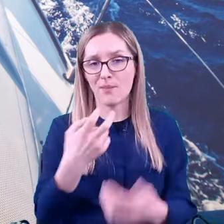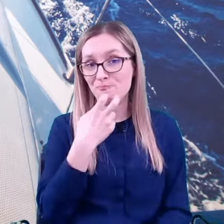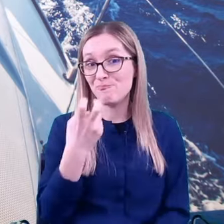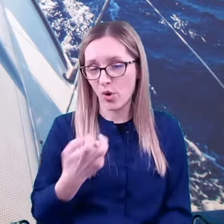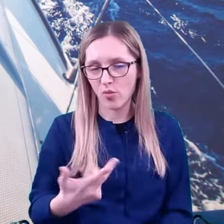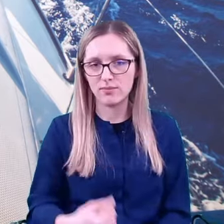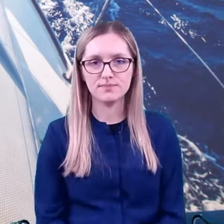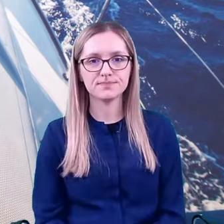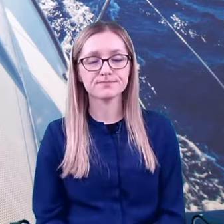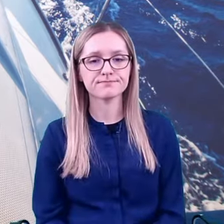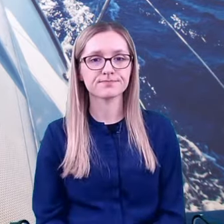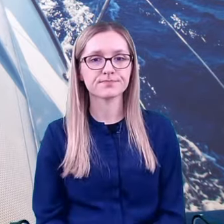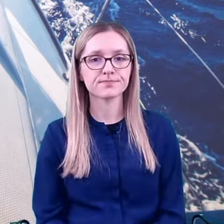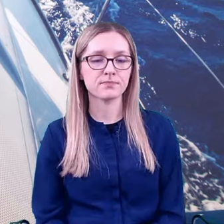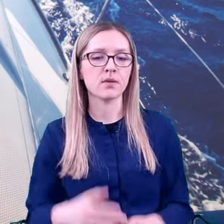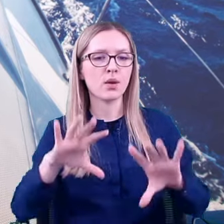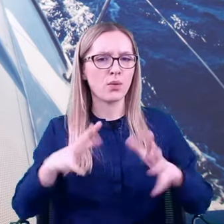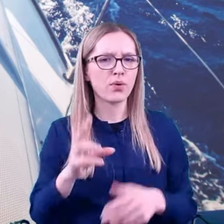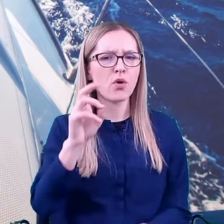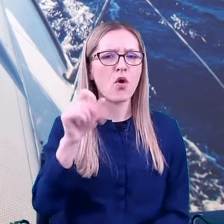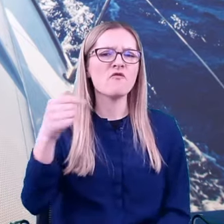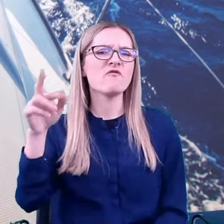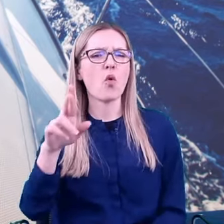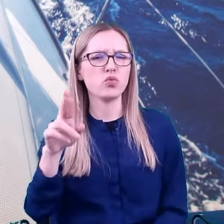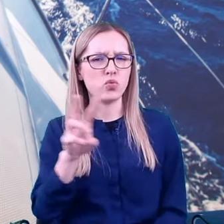Hydrogen. Have you heard of it?